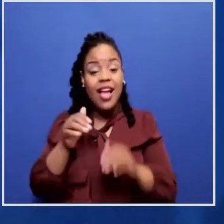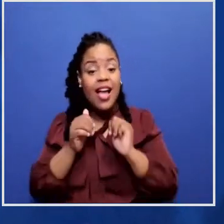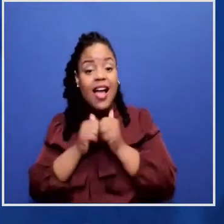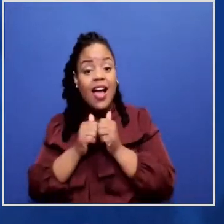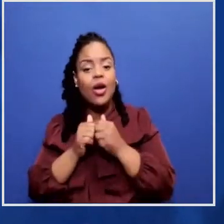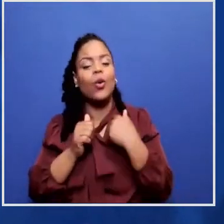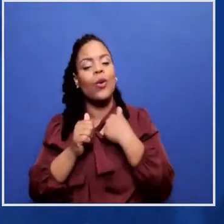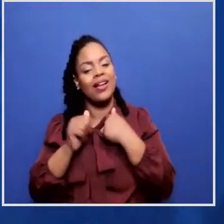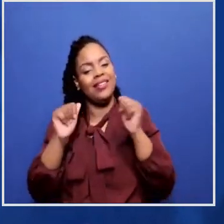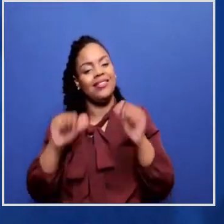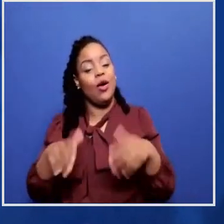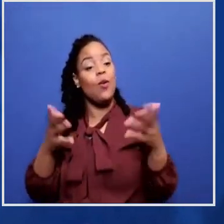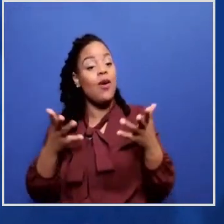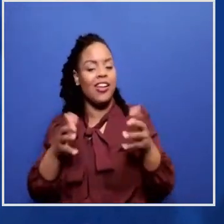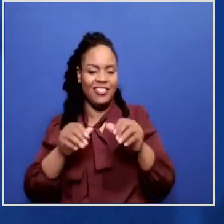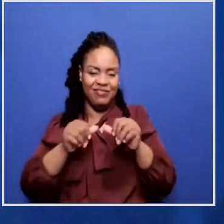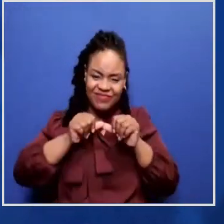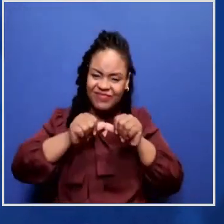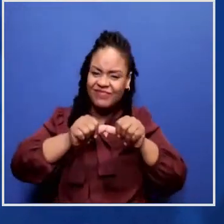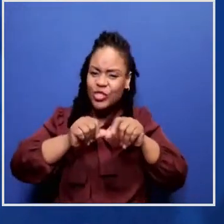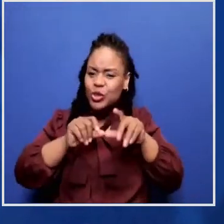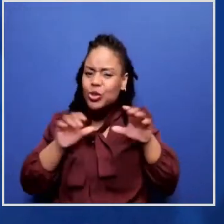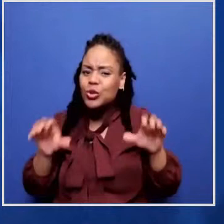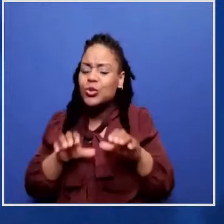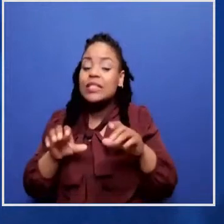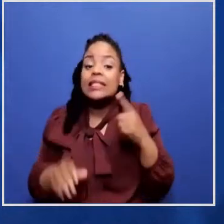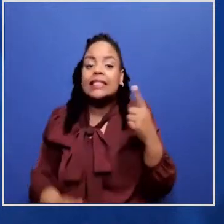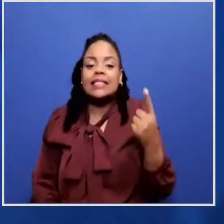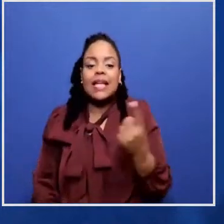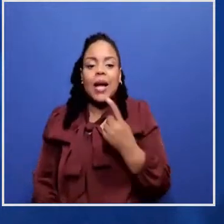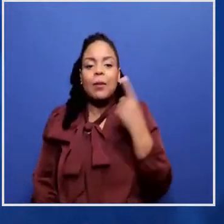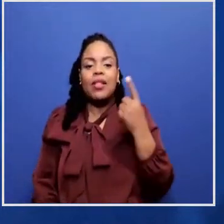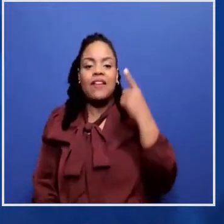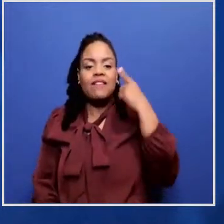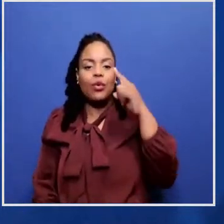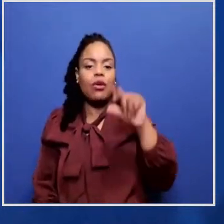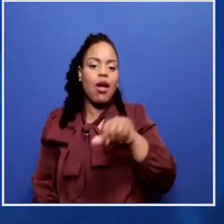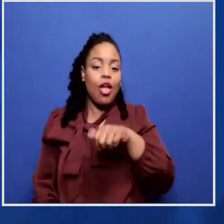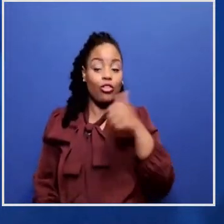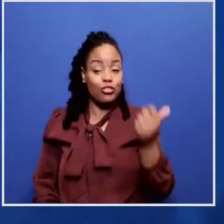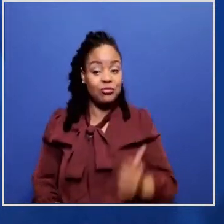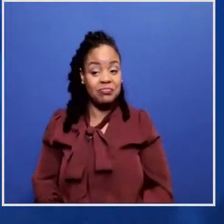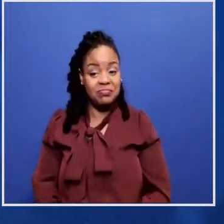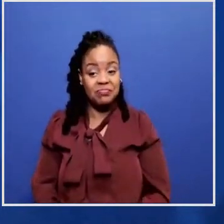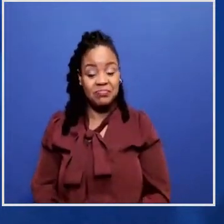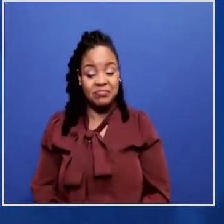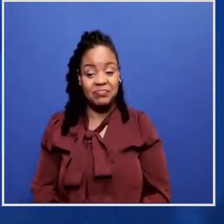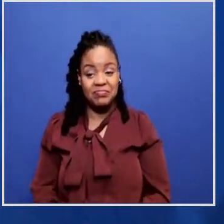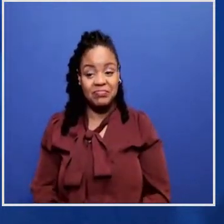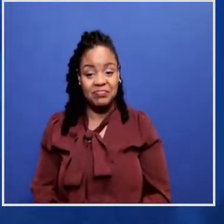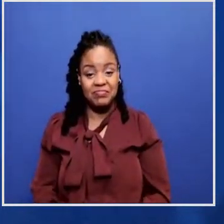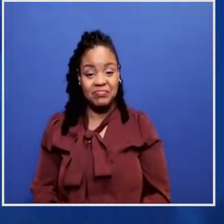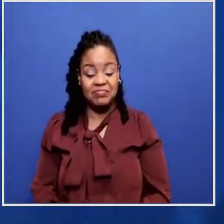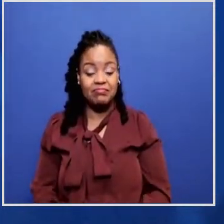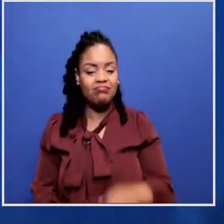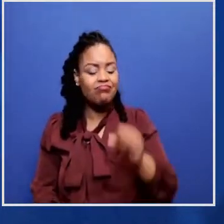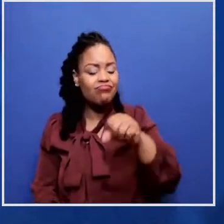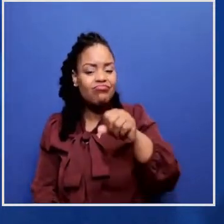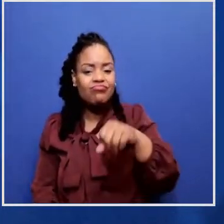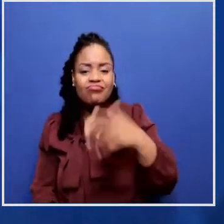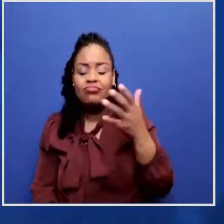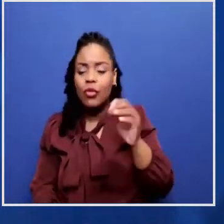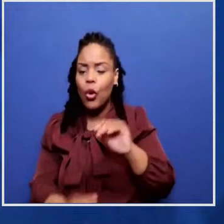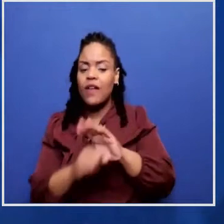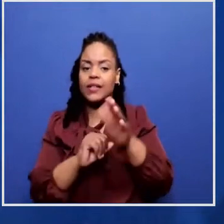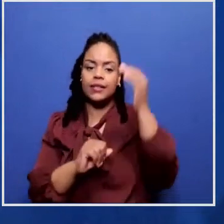ARE CONTINUING TO DO SOMETHING